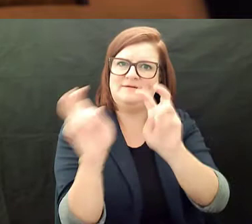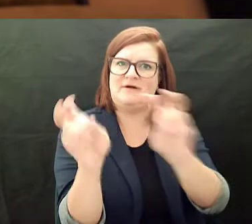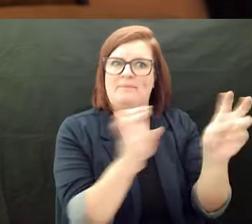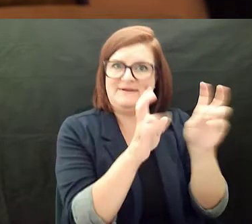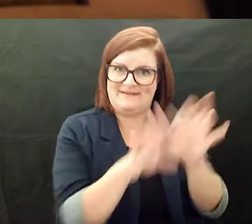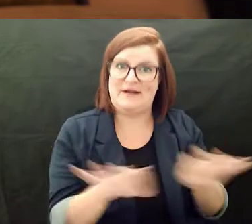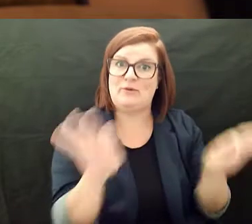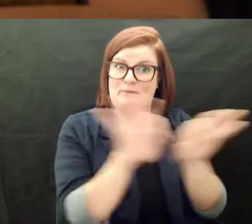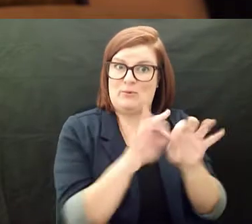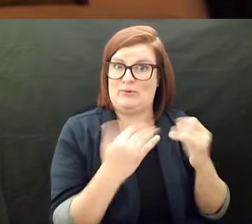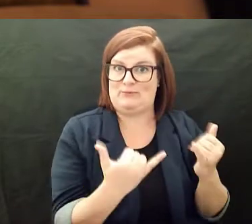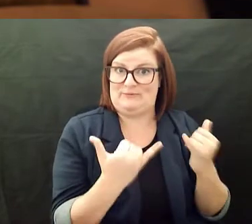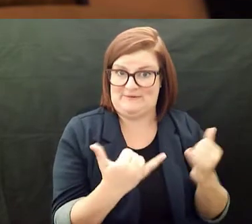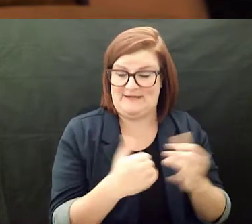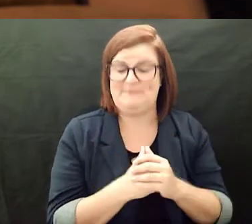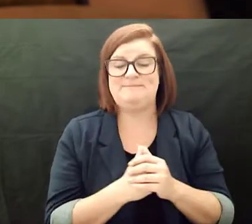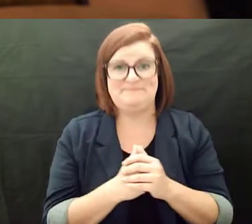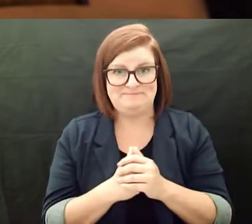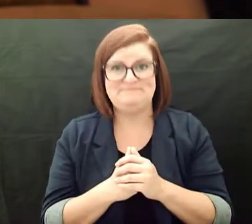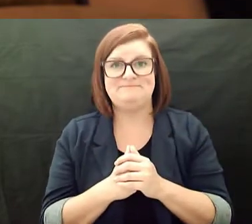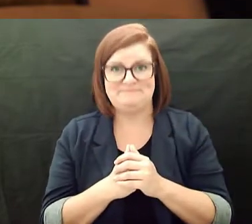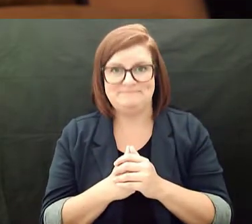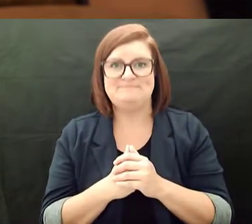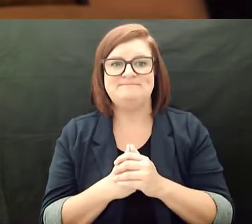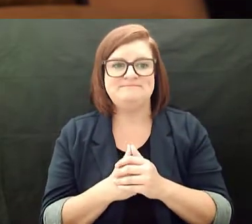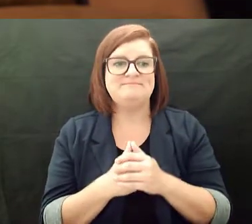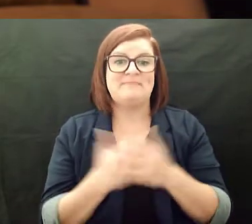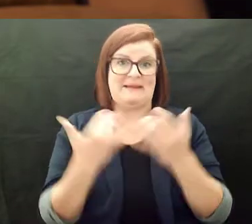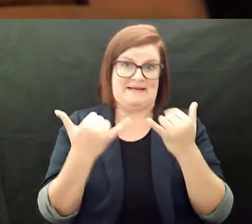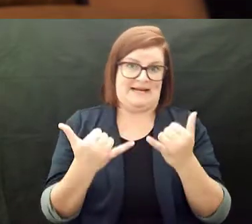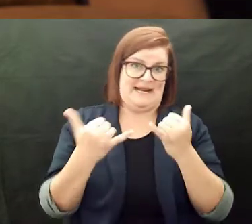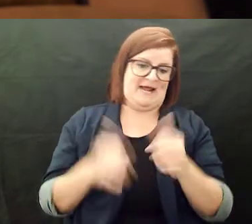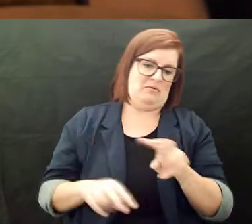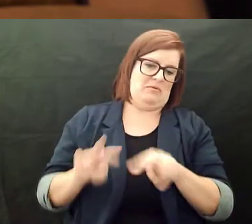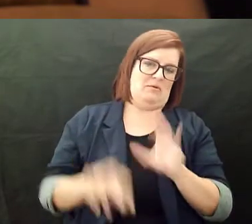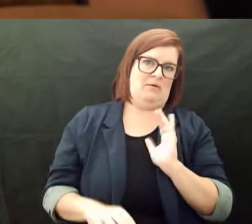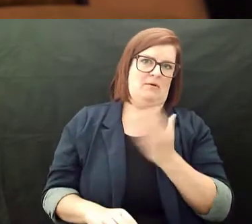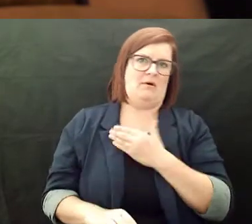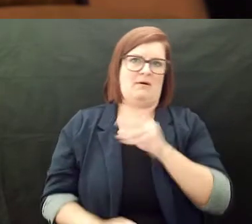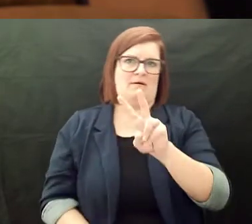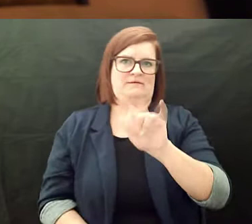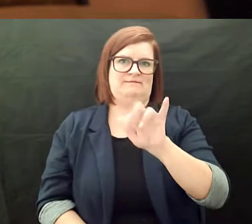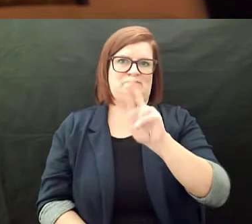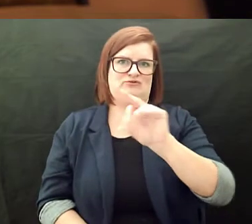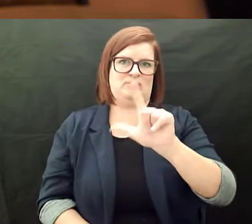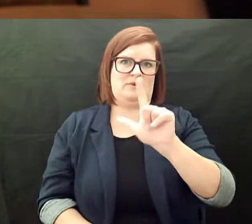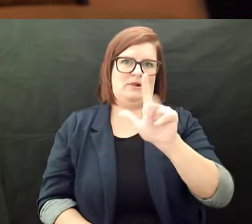on a few topics that are top of the mind for people these days. Take a look at our virtual tour.